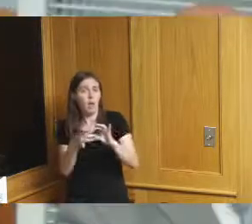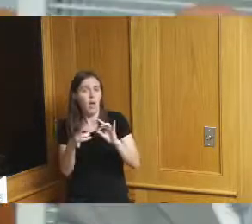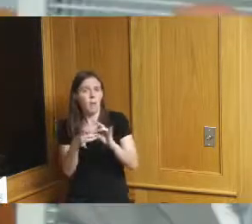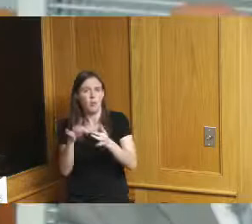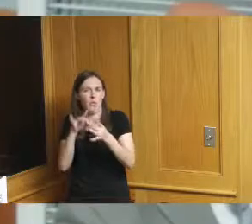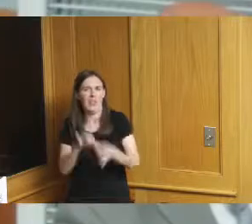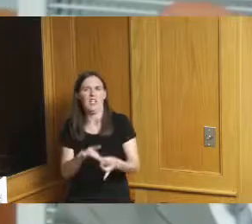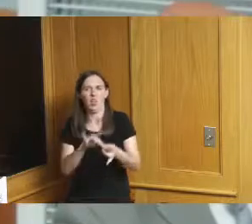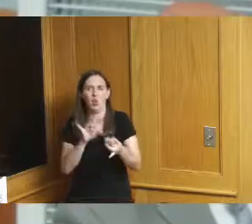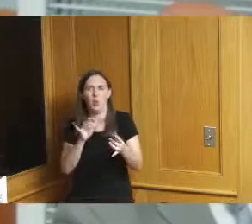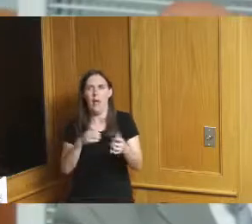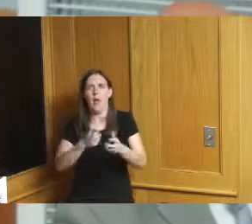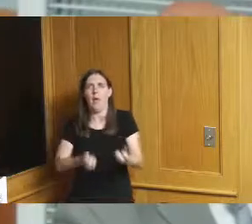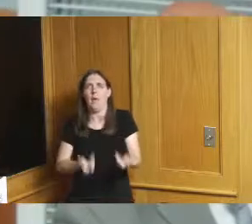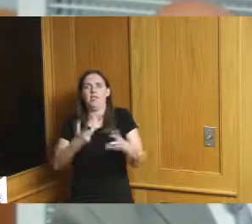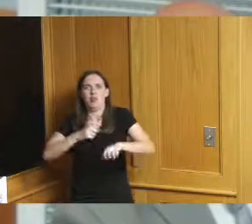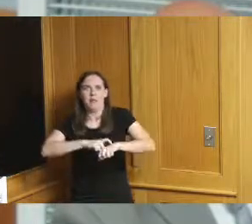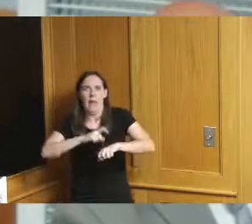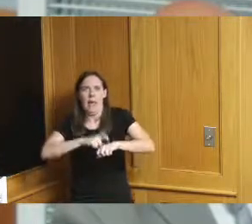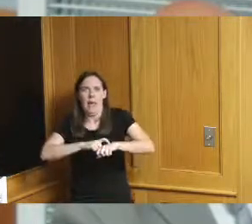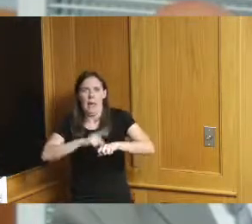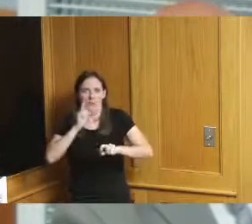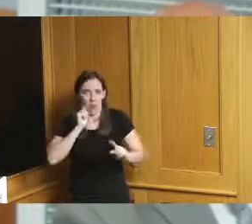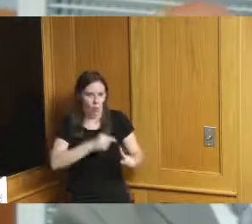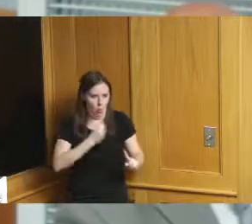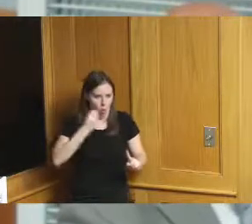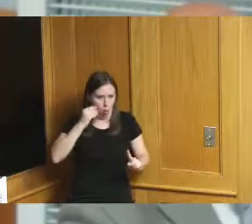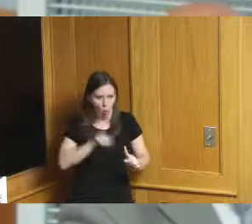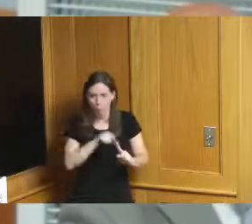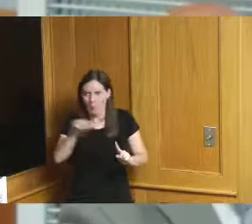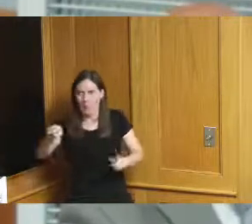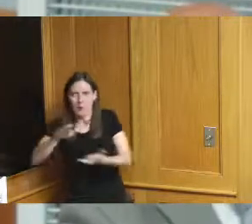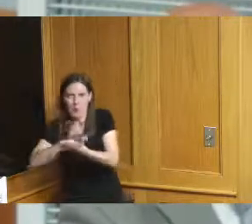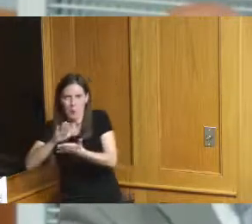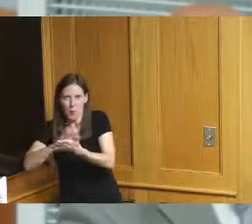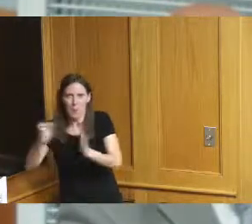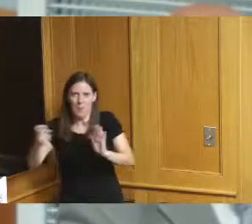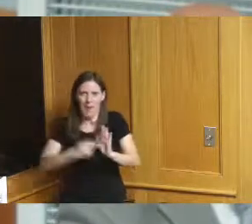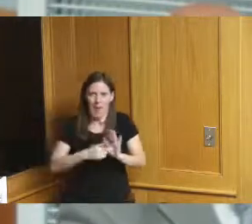for the students to get to and from school but again if you go in and you put in the school date